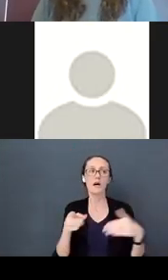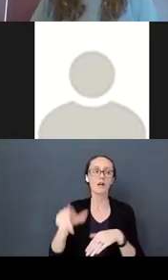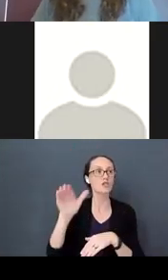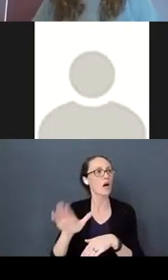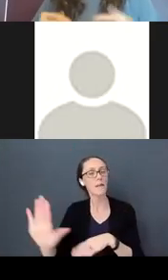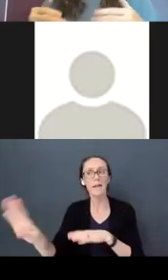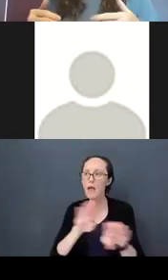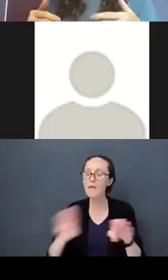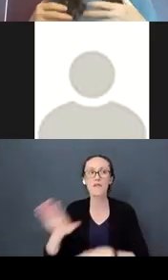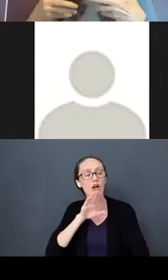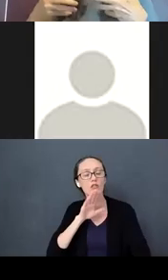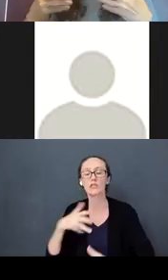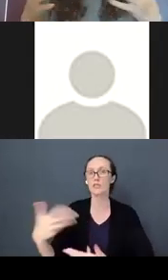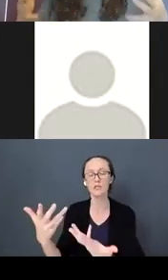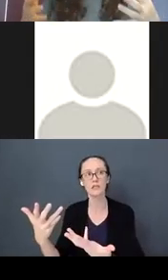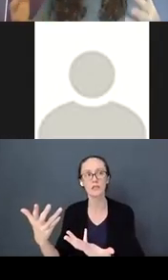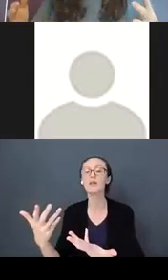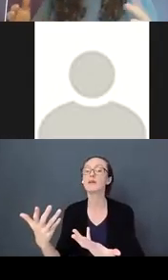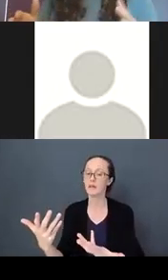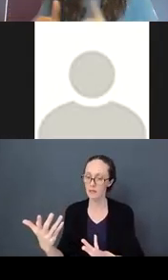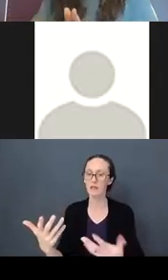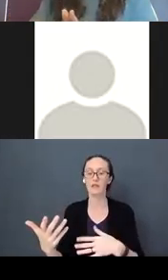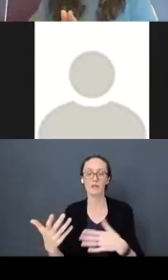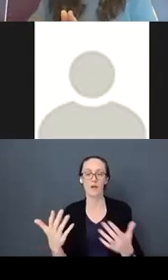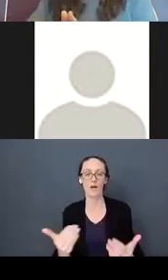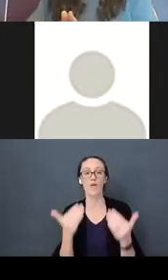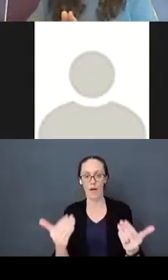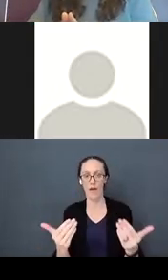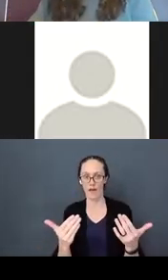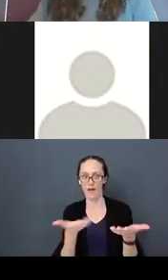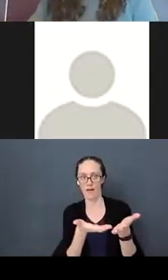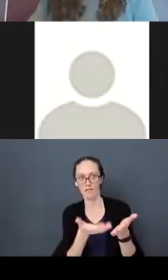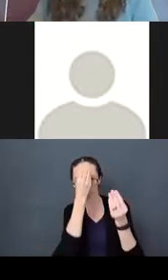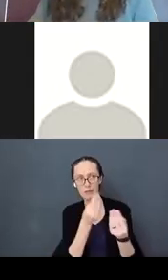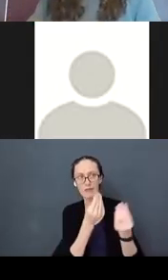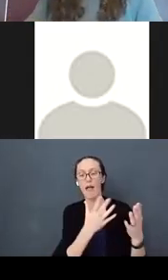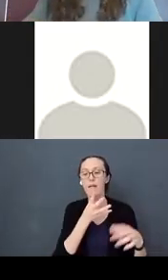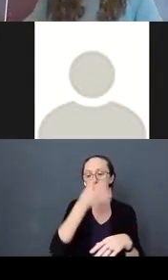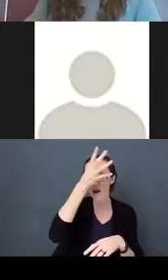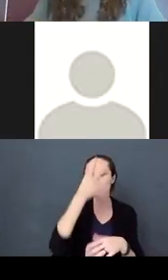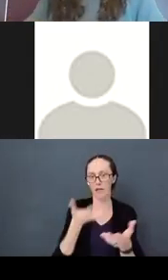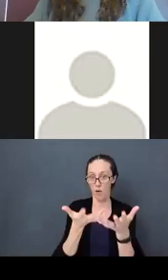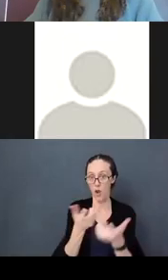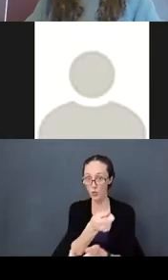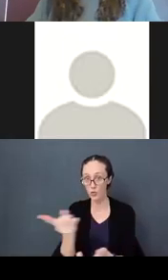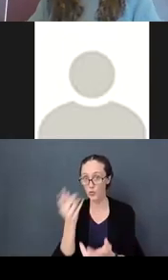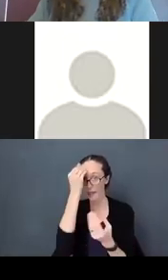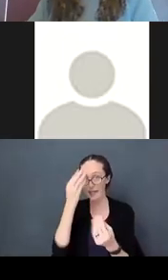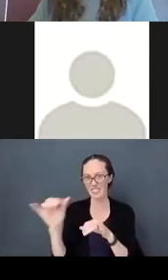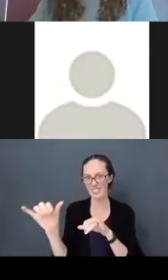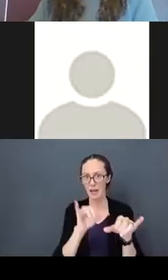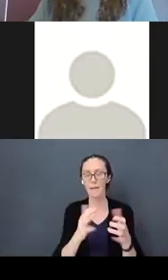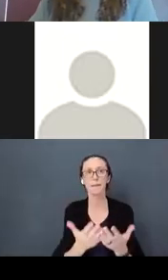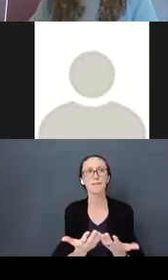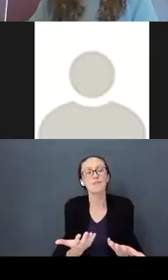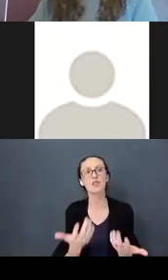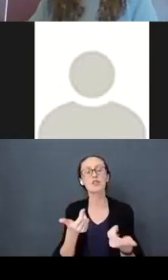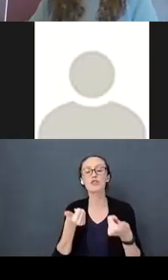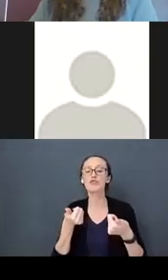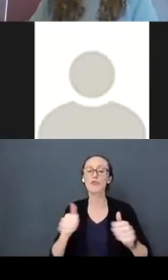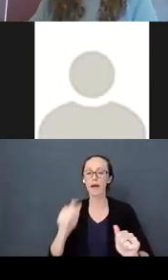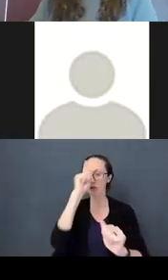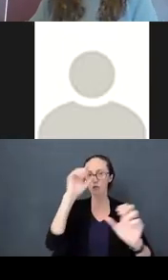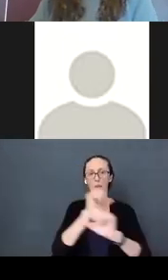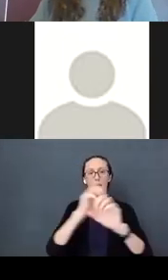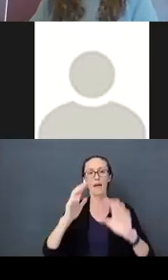I like to tell parents and have you think about the life 18-month-old child. You are 18 months old